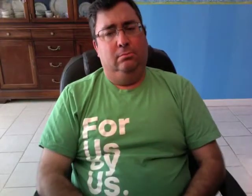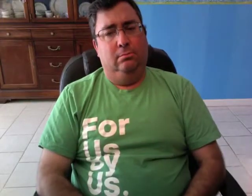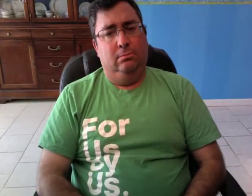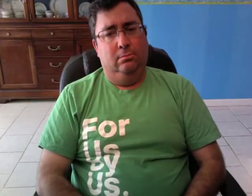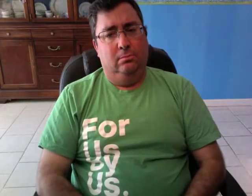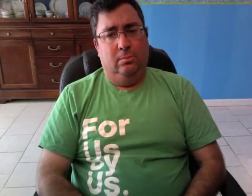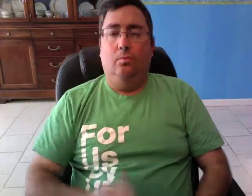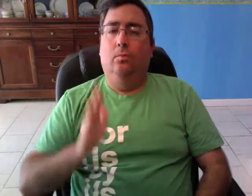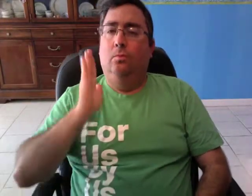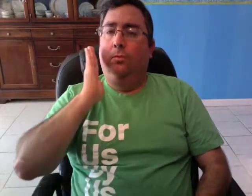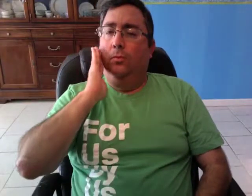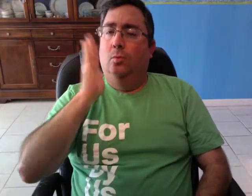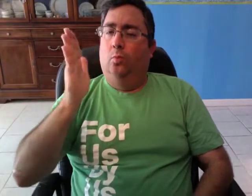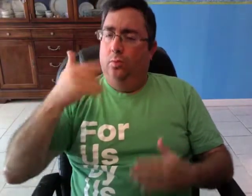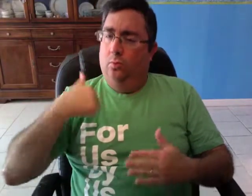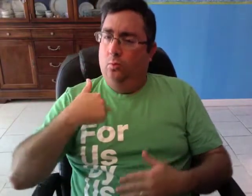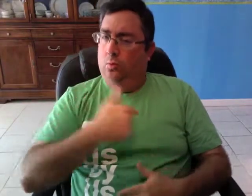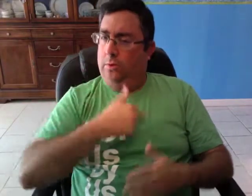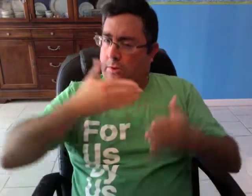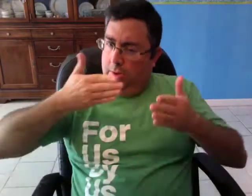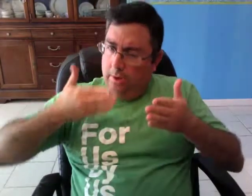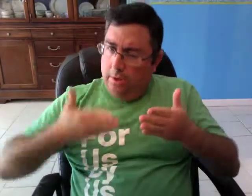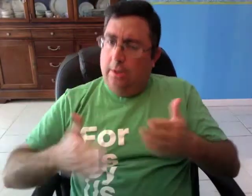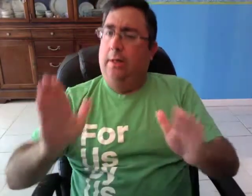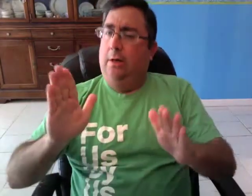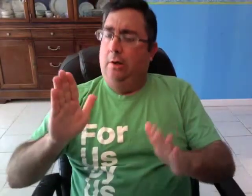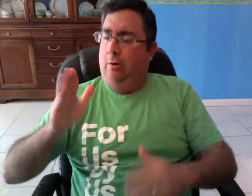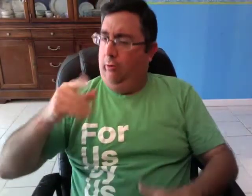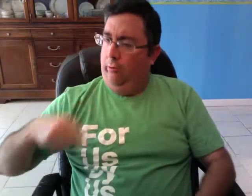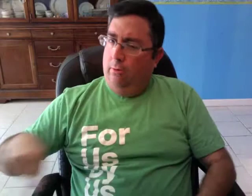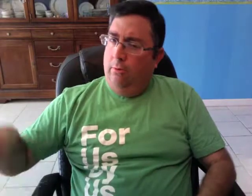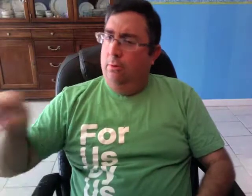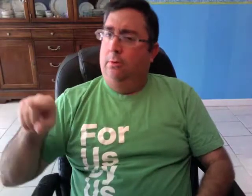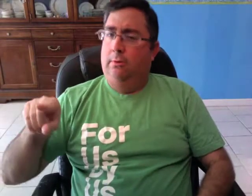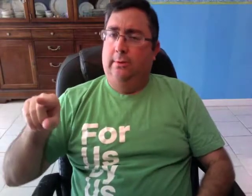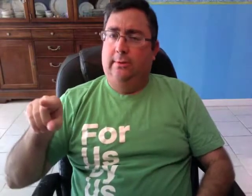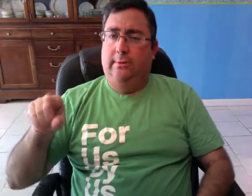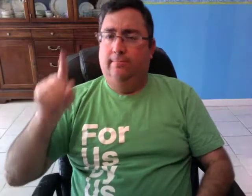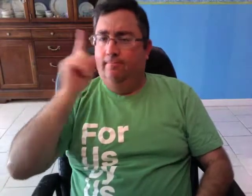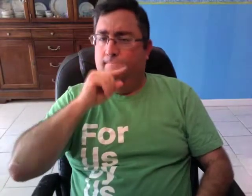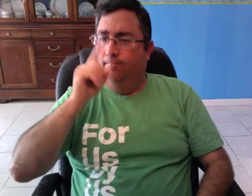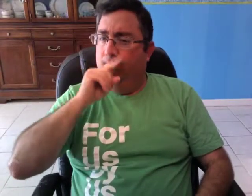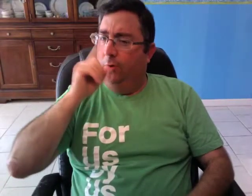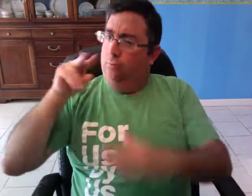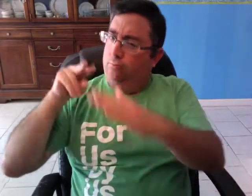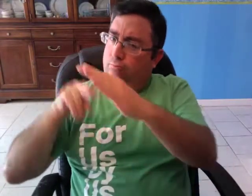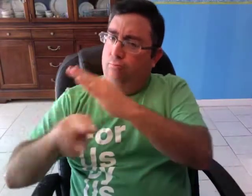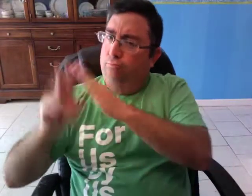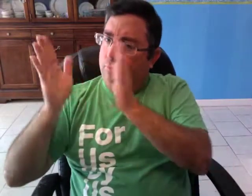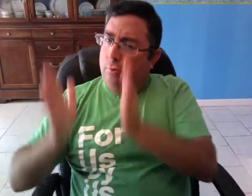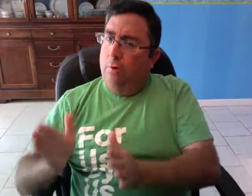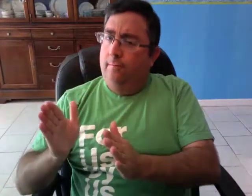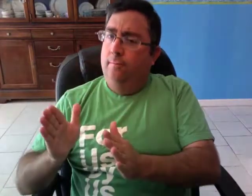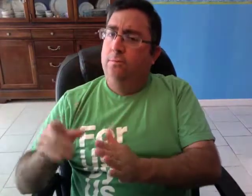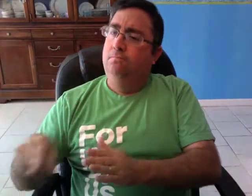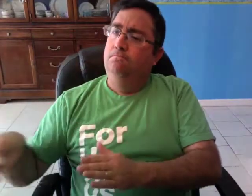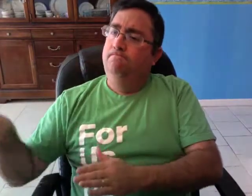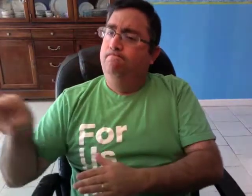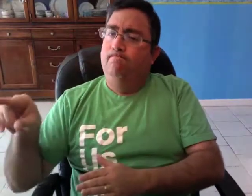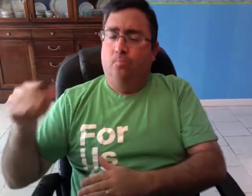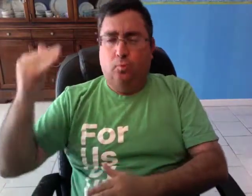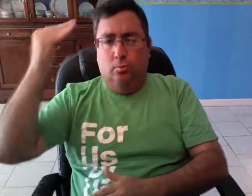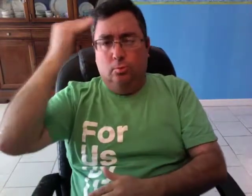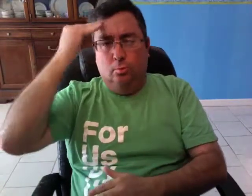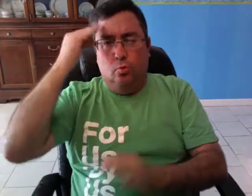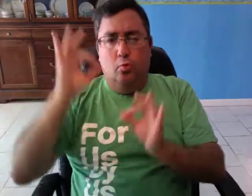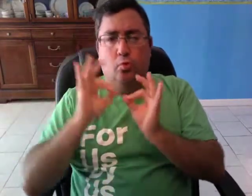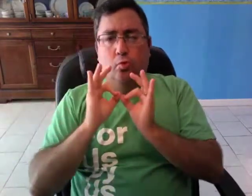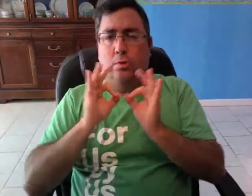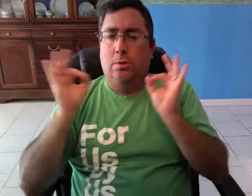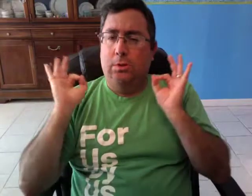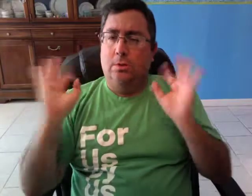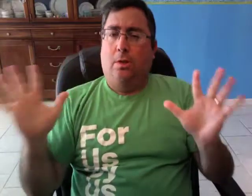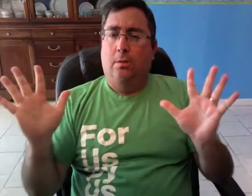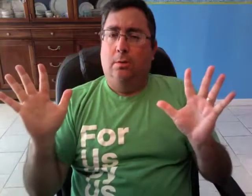Will we allow these "false prophets who know nothing